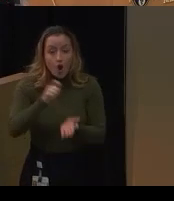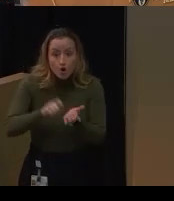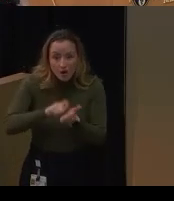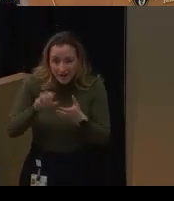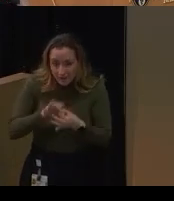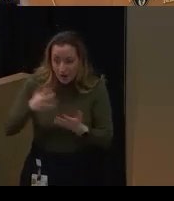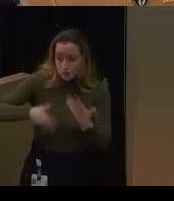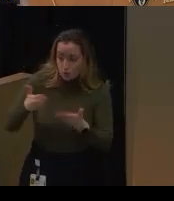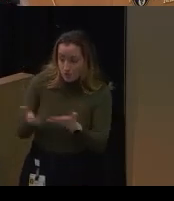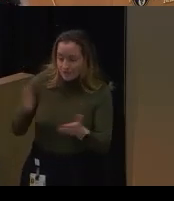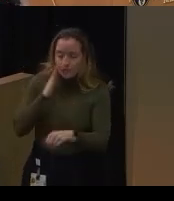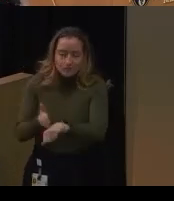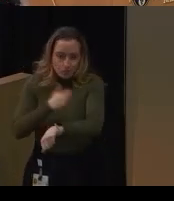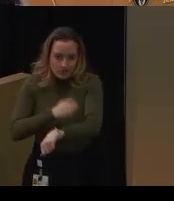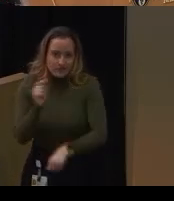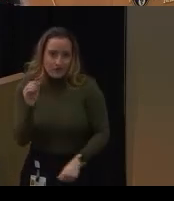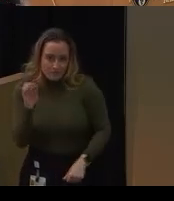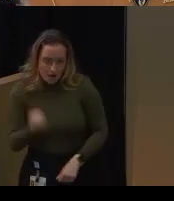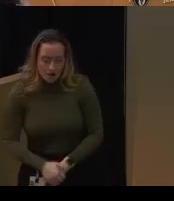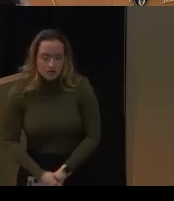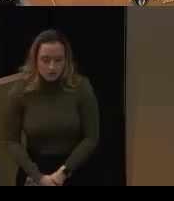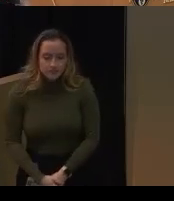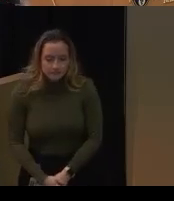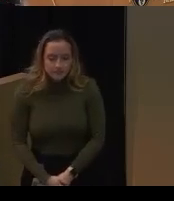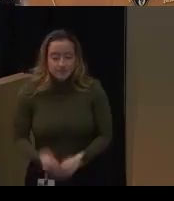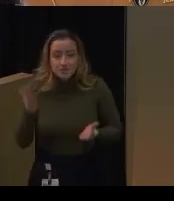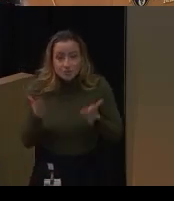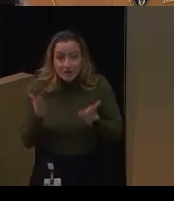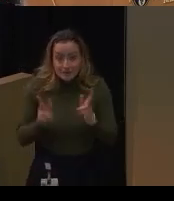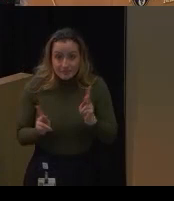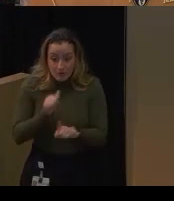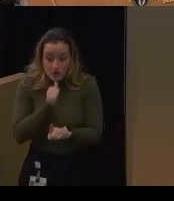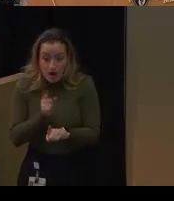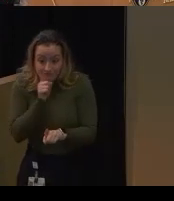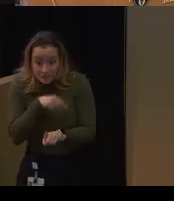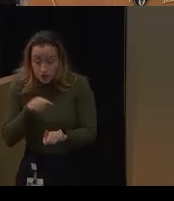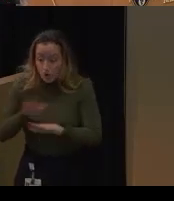things also improves theory of mind so potentially our non-fiction readers our no pleasure readers